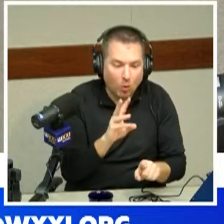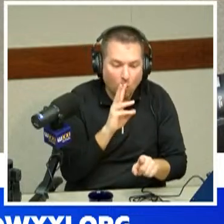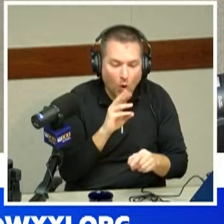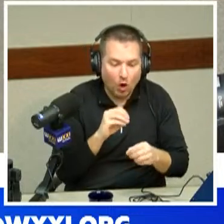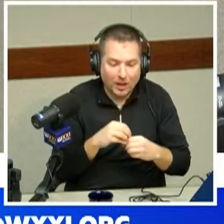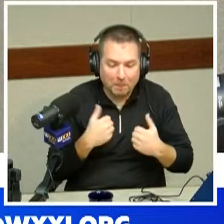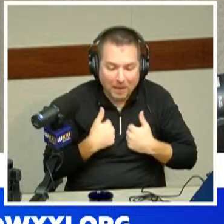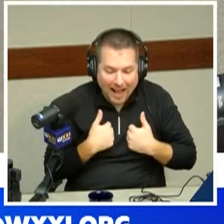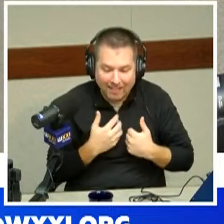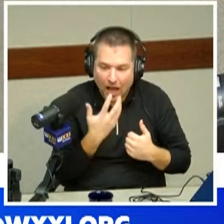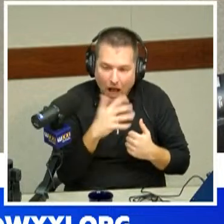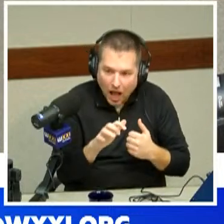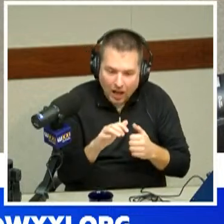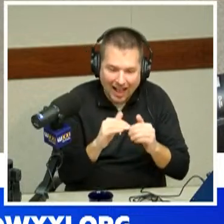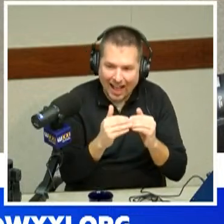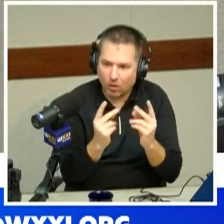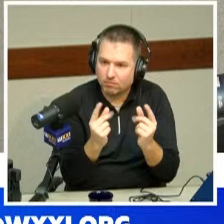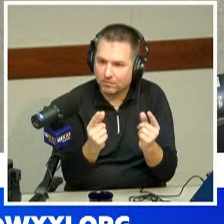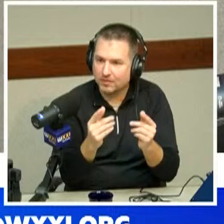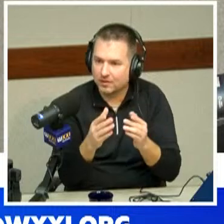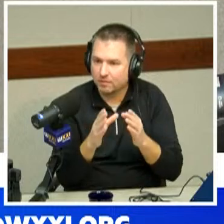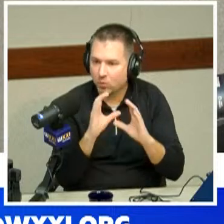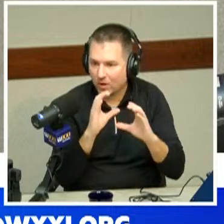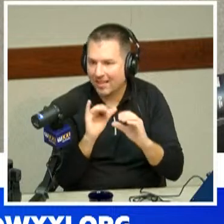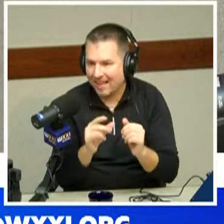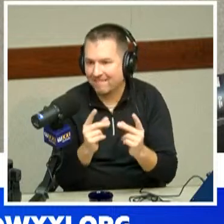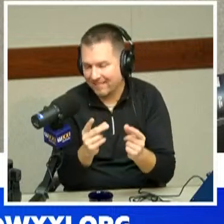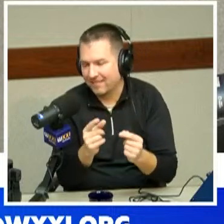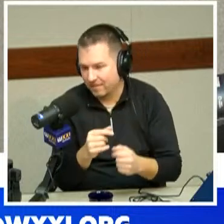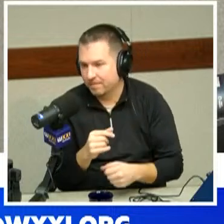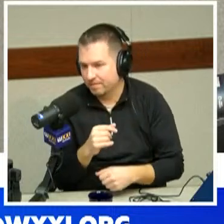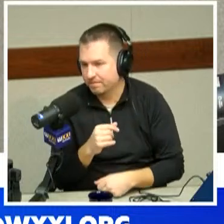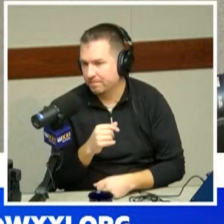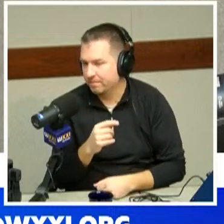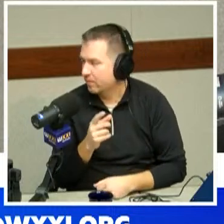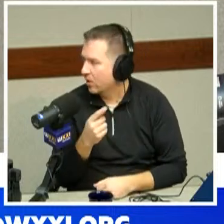in an expedient and efficient manner so that's great thank you so much uh we're going to take a